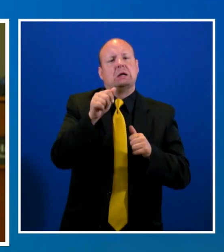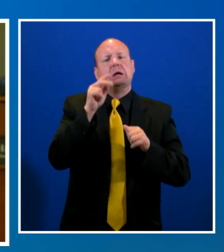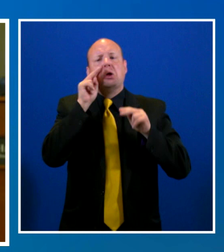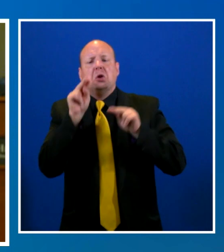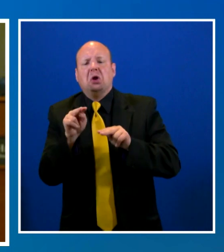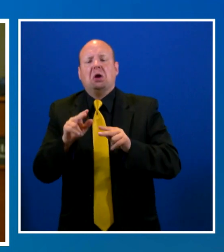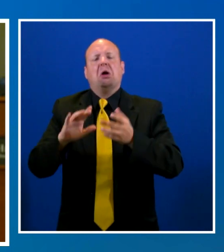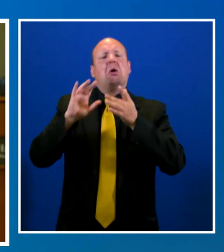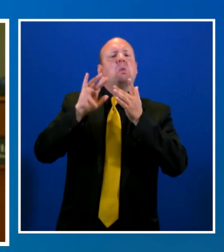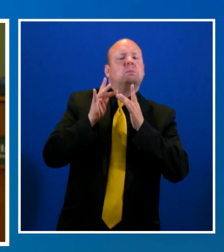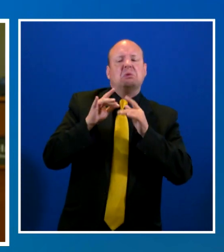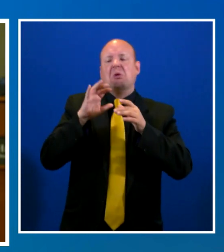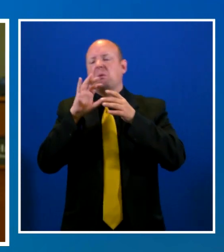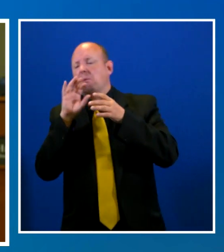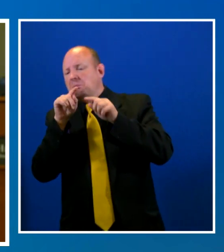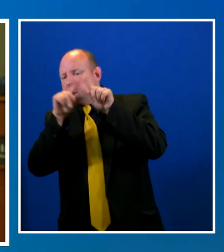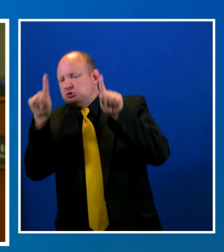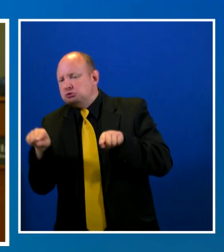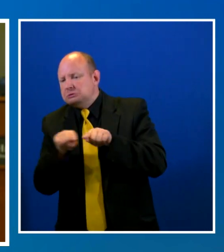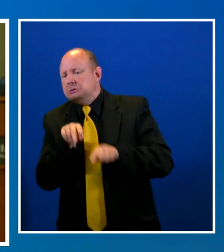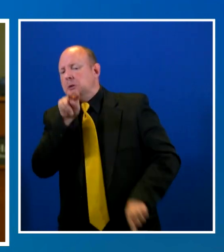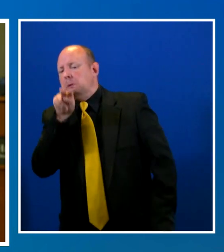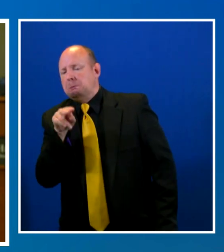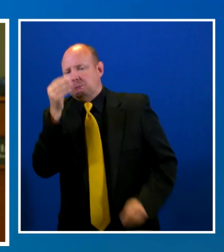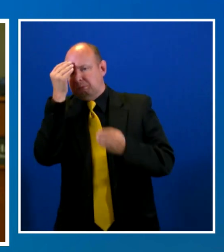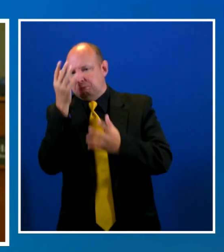Parents should also know that vaccines are currently being